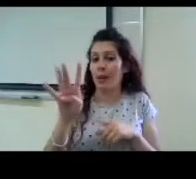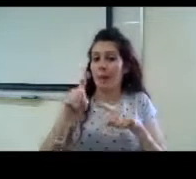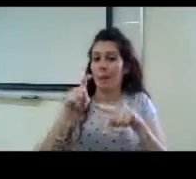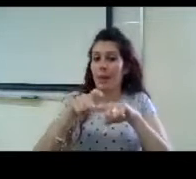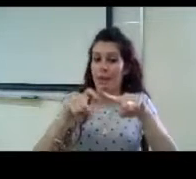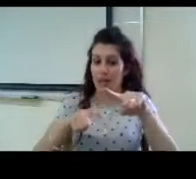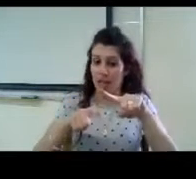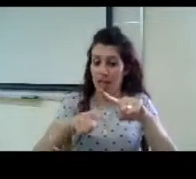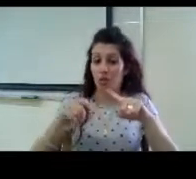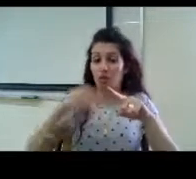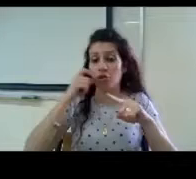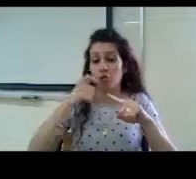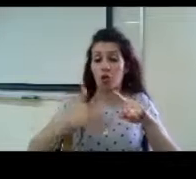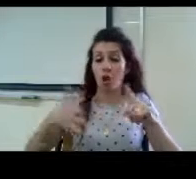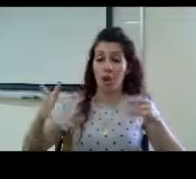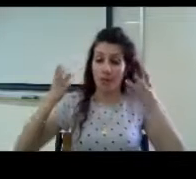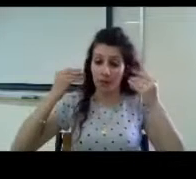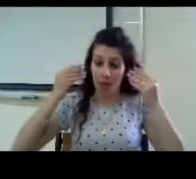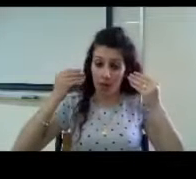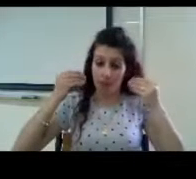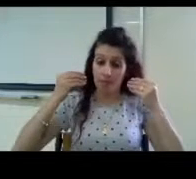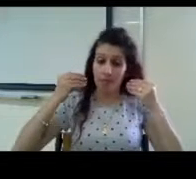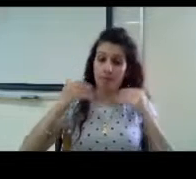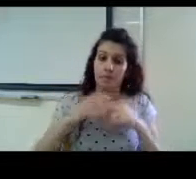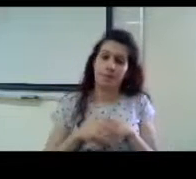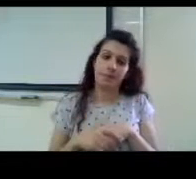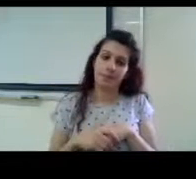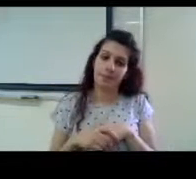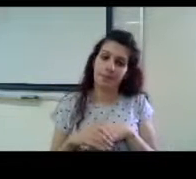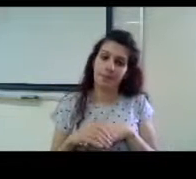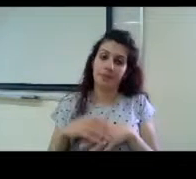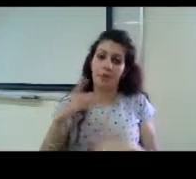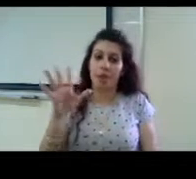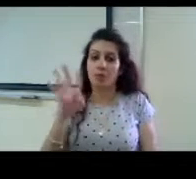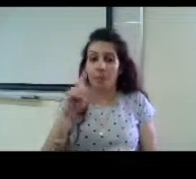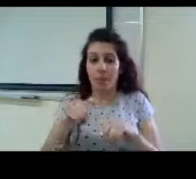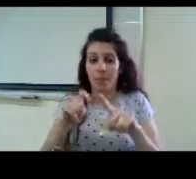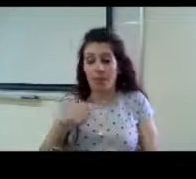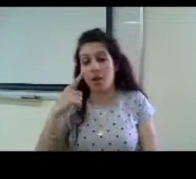problems most of the learners do not even have a smart device or some of them